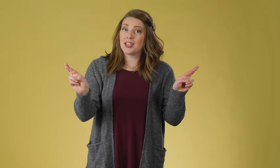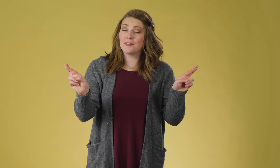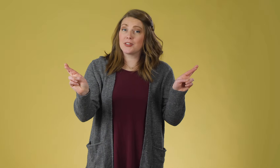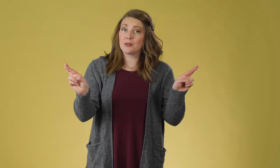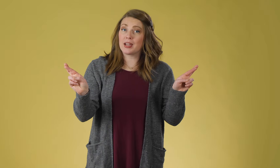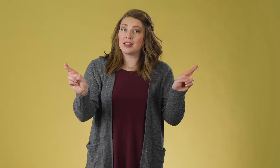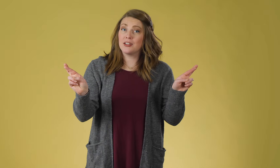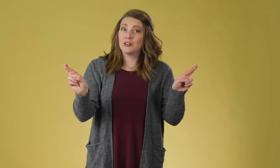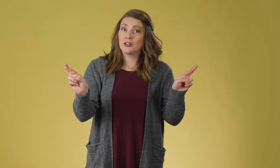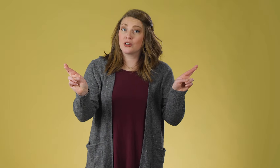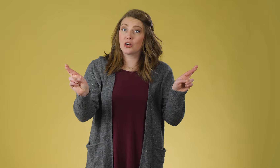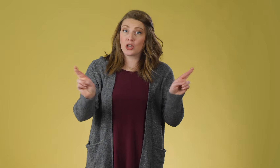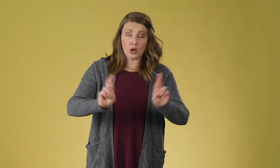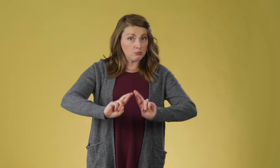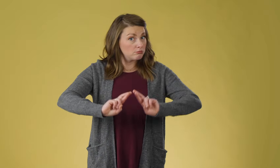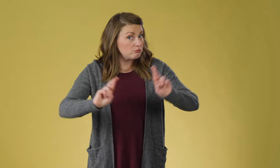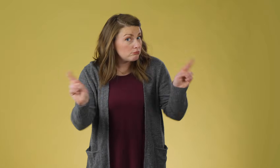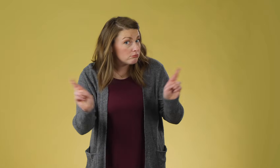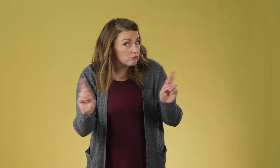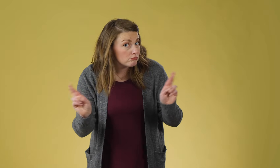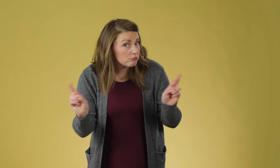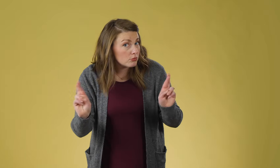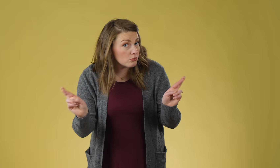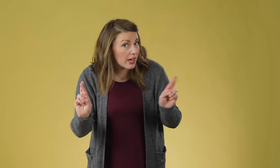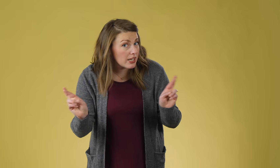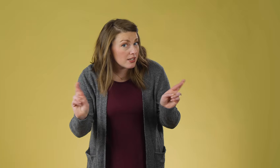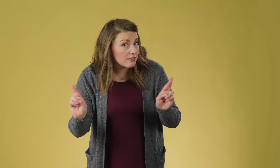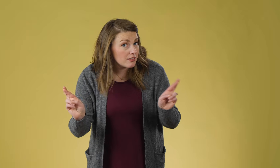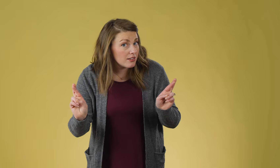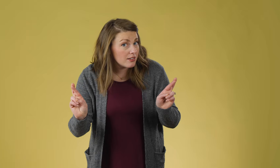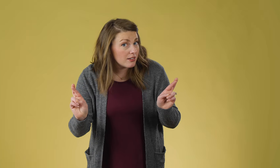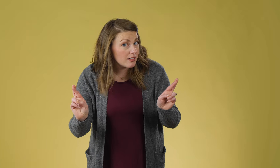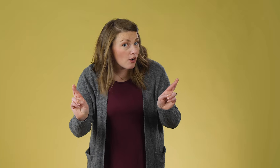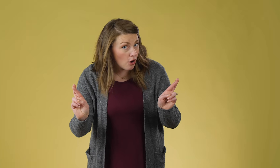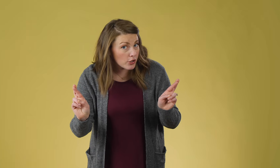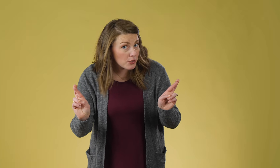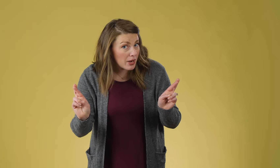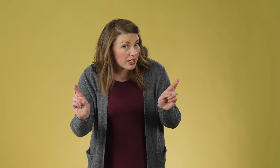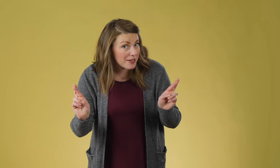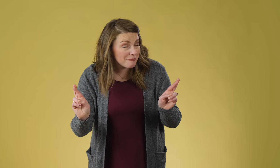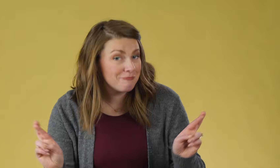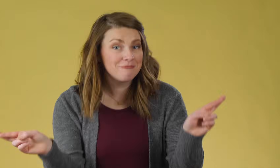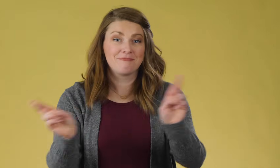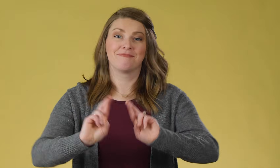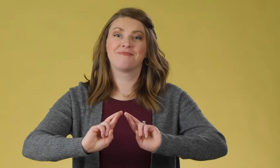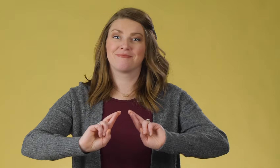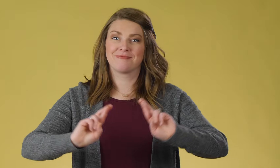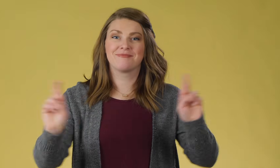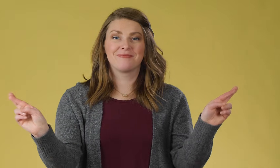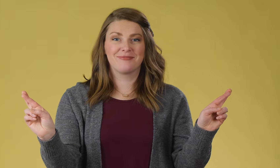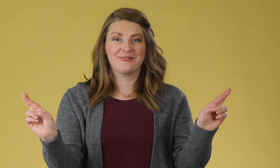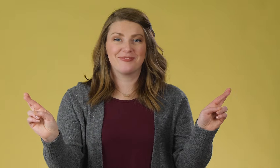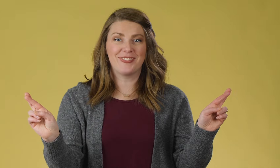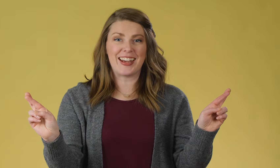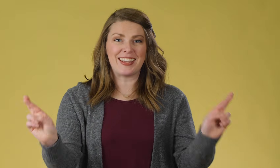if they're ready you're gonna go, ready? Are you ready? 'Ready'